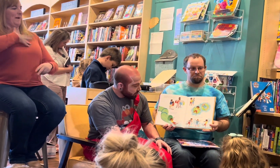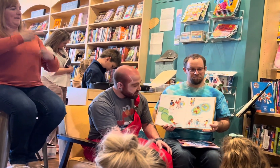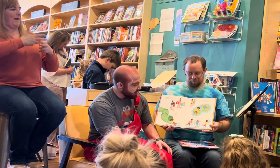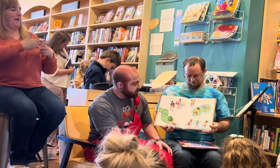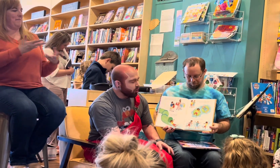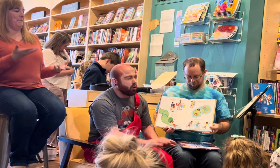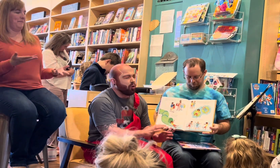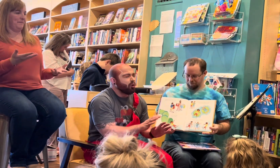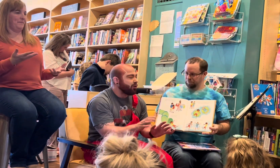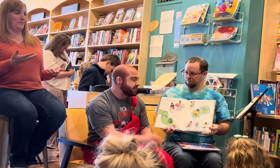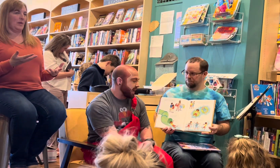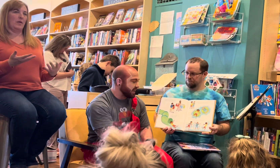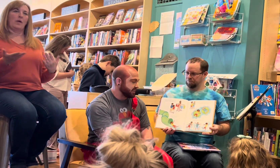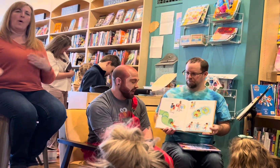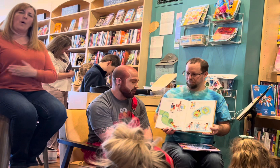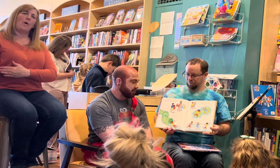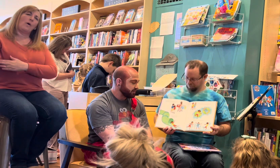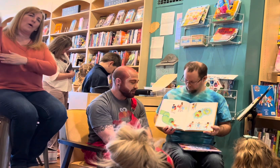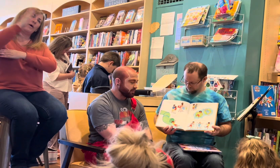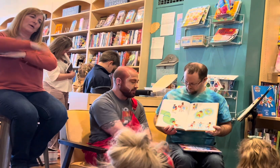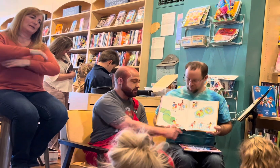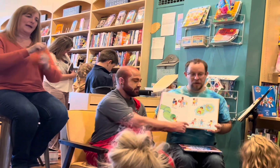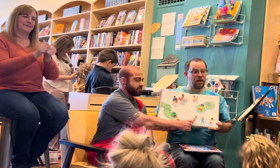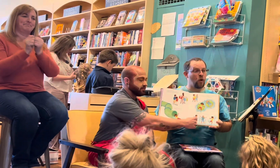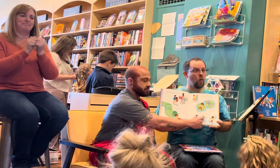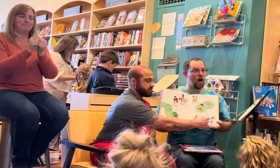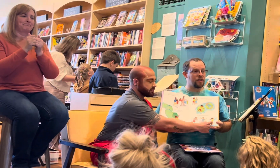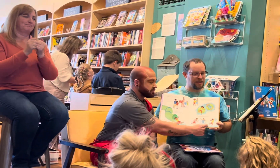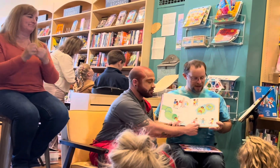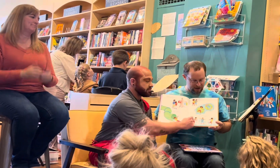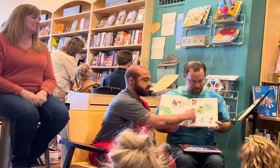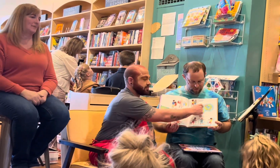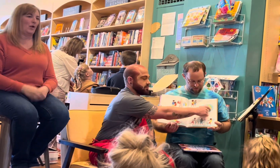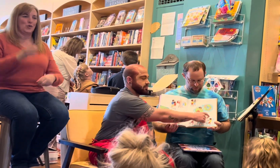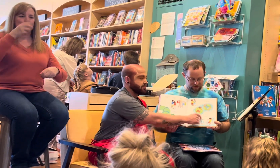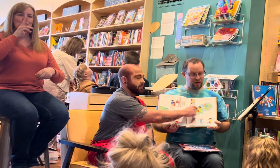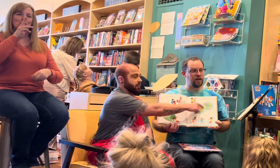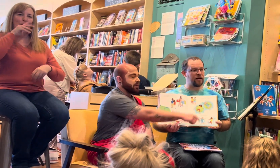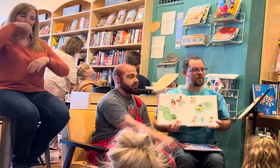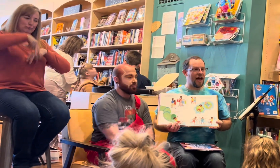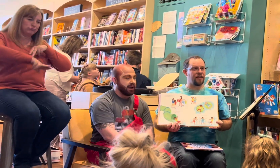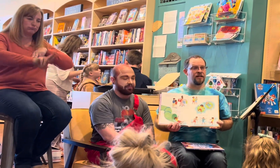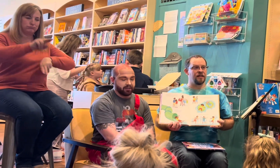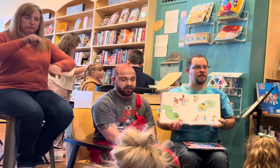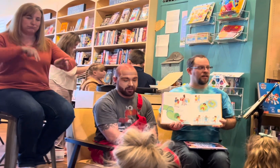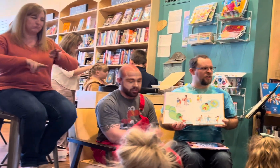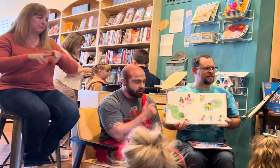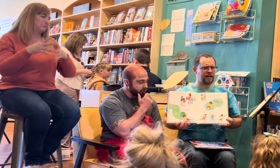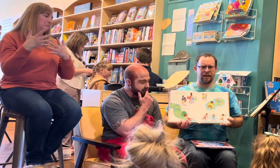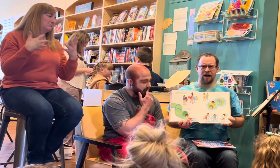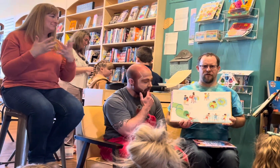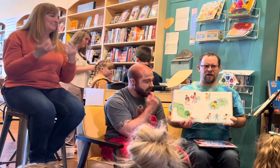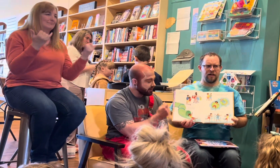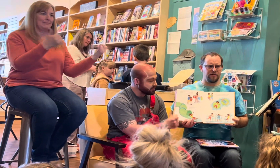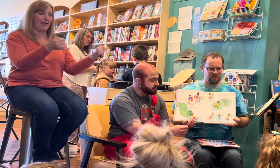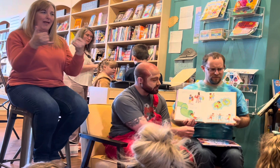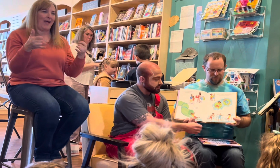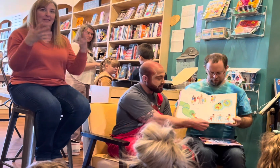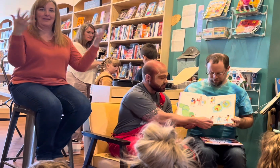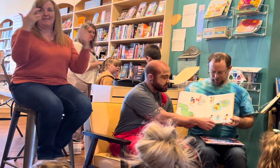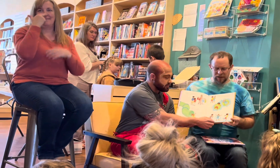We spent the whole day together. AARON: Water slide. Look at that! BUSTER: Rafting... AARON: Looks like a lot of fun. That's what